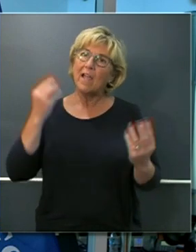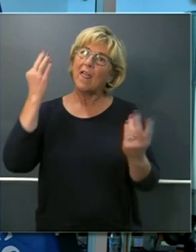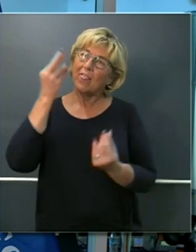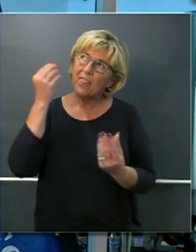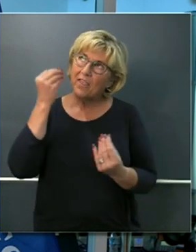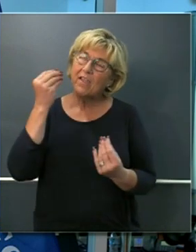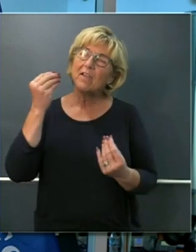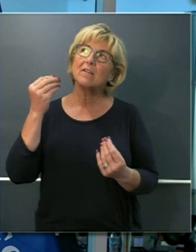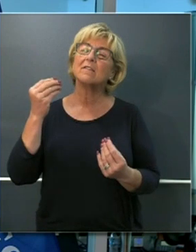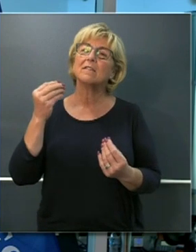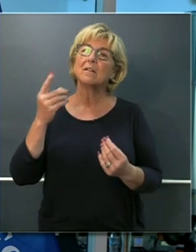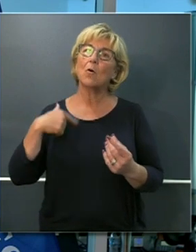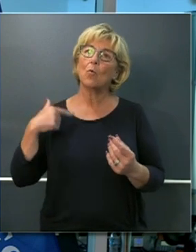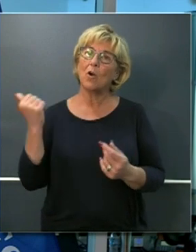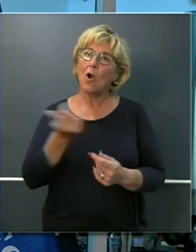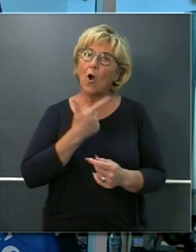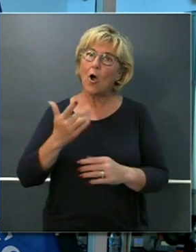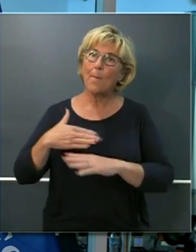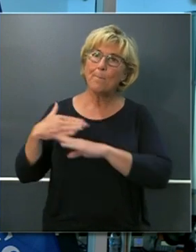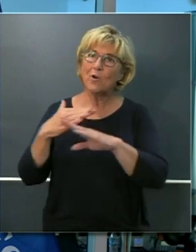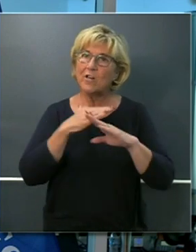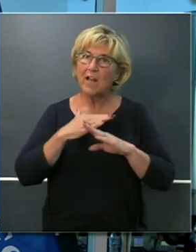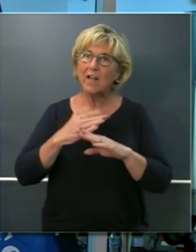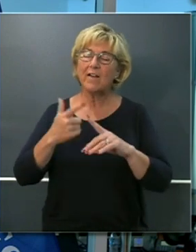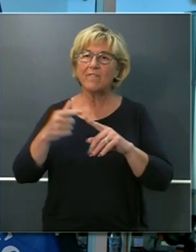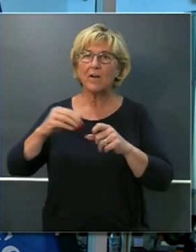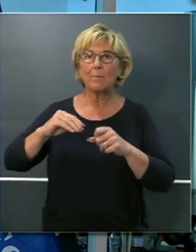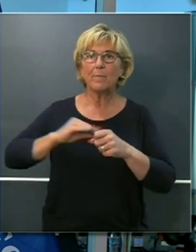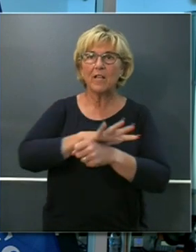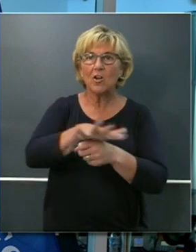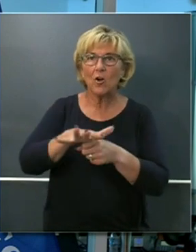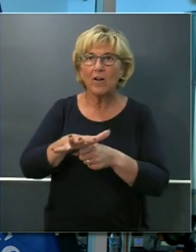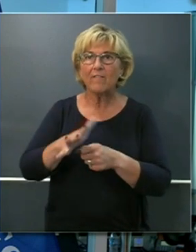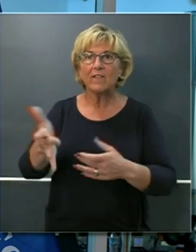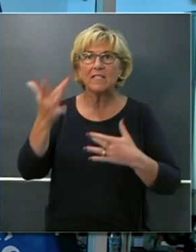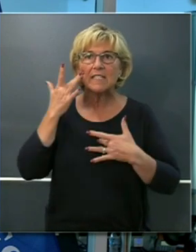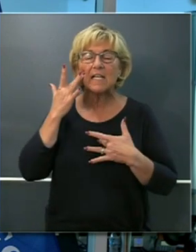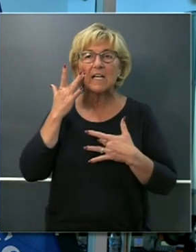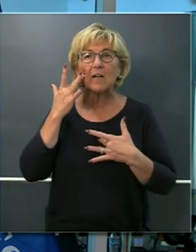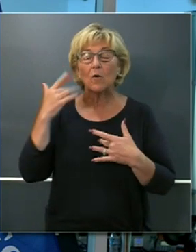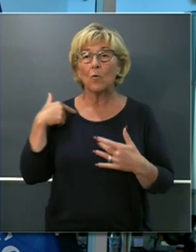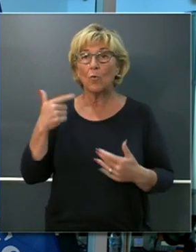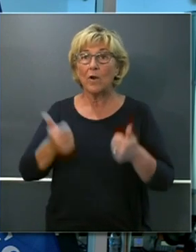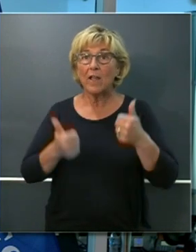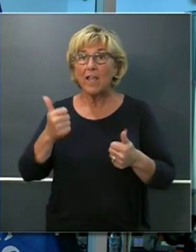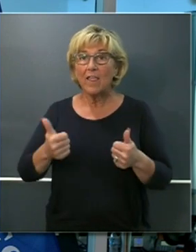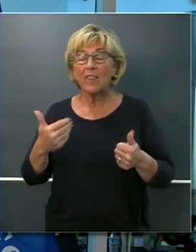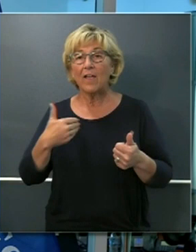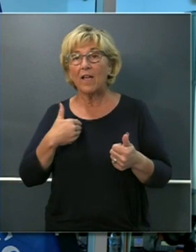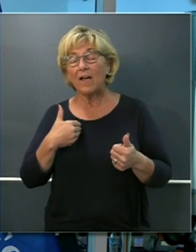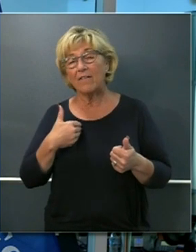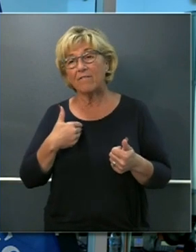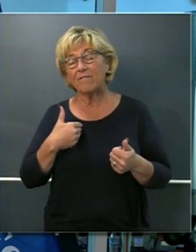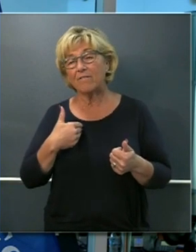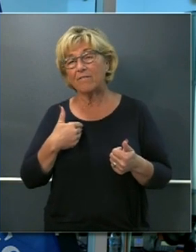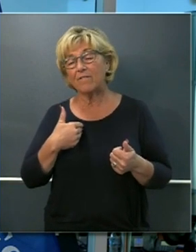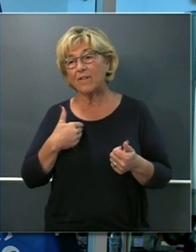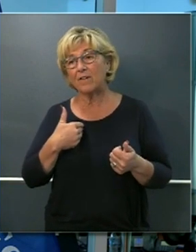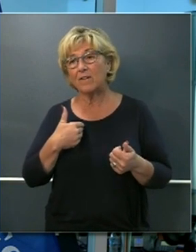BE A REFLECTION UPON SIX INDICATORS. THESE INDICATORS DEAL WITH DOMAINS OF WORK THAT WE KNOW ARE INHERENTLY IMPORTANT. AS WE THINK ABOUT MOVING FORWARD AND WAYS TO MODIFY THE STAY-AT-HOME ORDER, THIS WILL BE IN A WAY THAT MINIMIZES